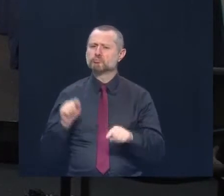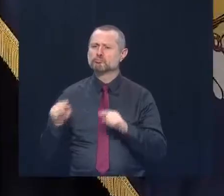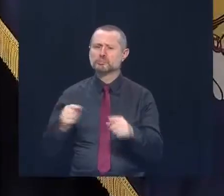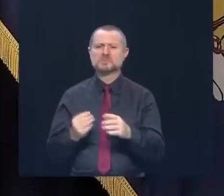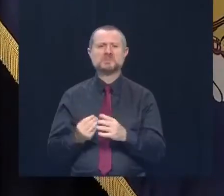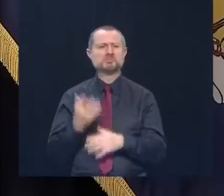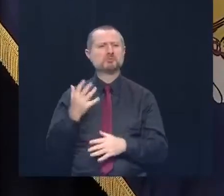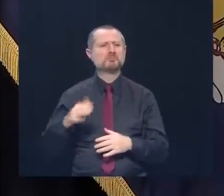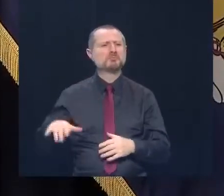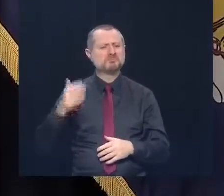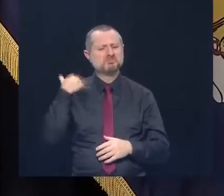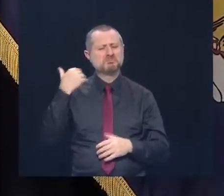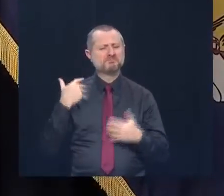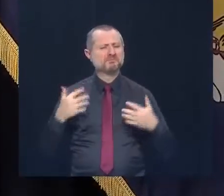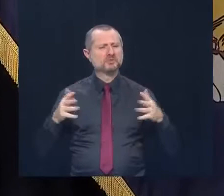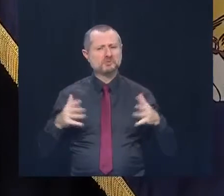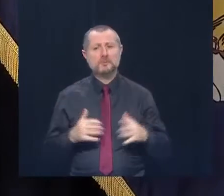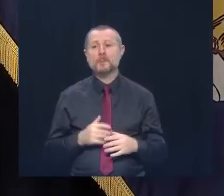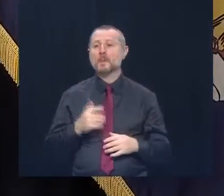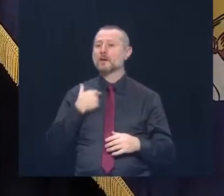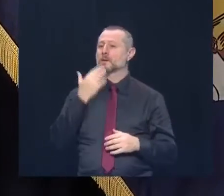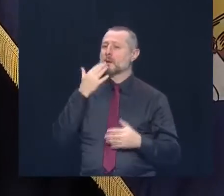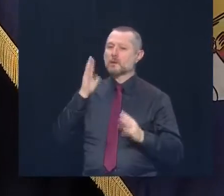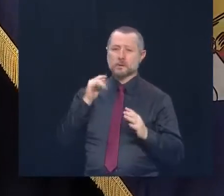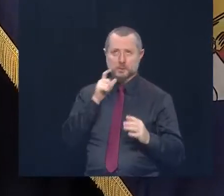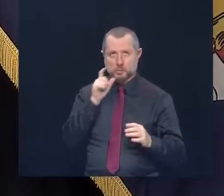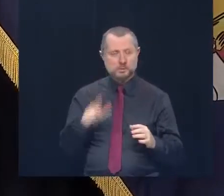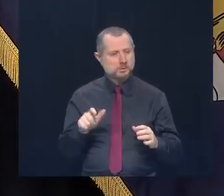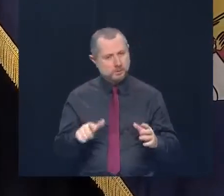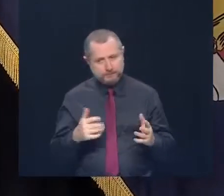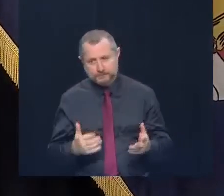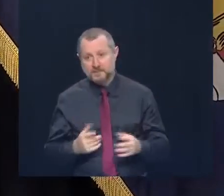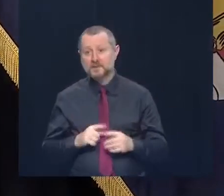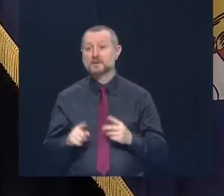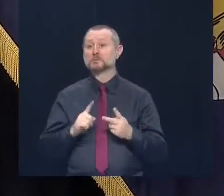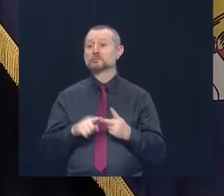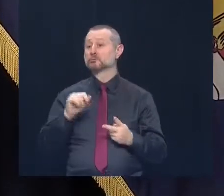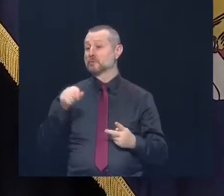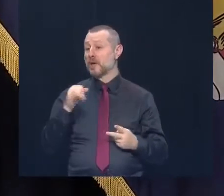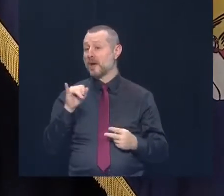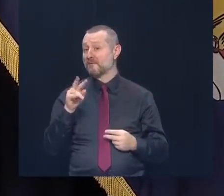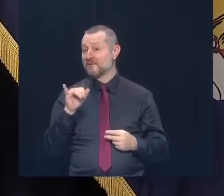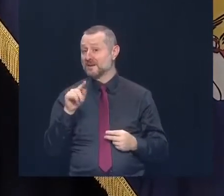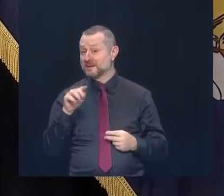CAPACITY IF NEEDED. WE SET UP A NUMBER OF EMERGENCY FACILITIES IN THE SPRING.